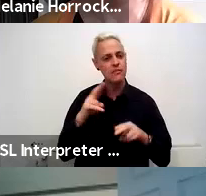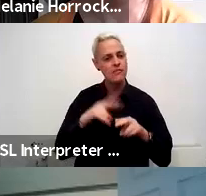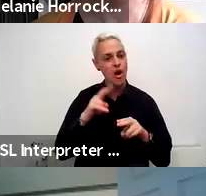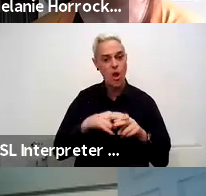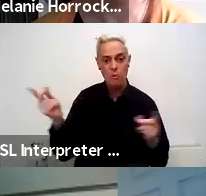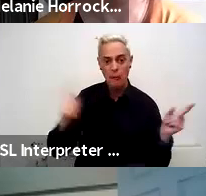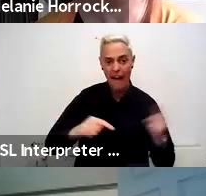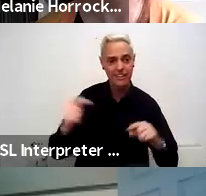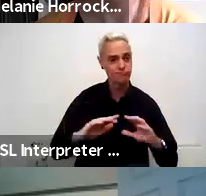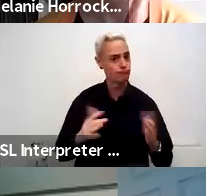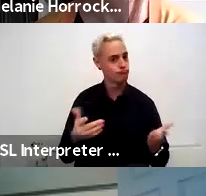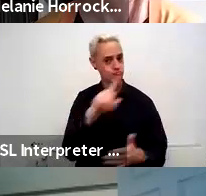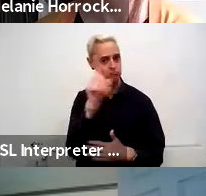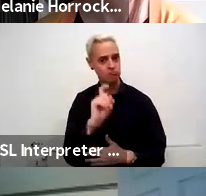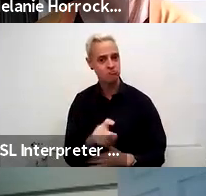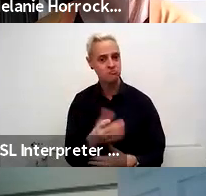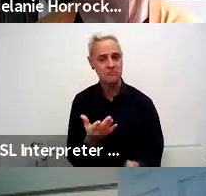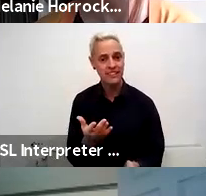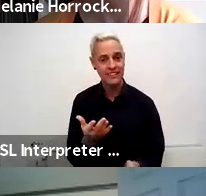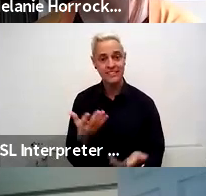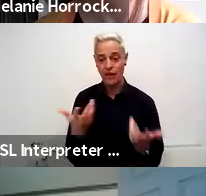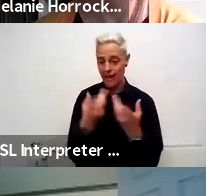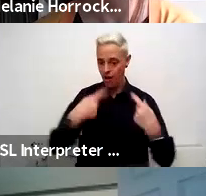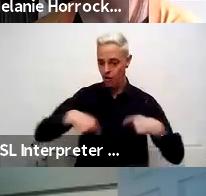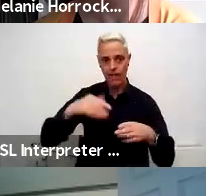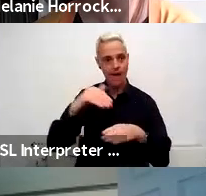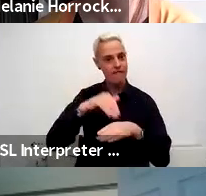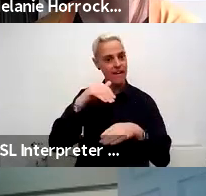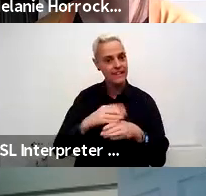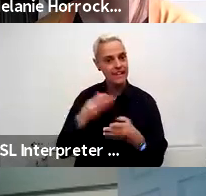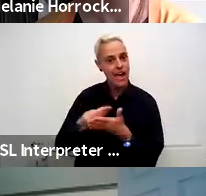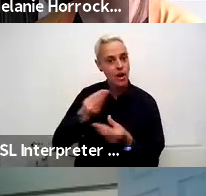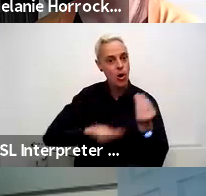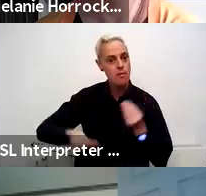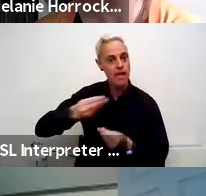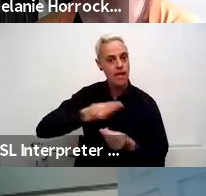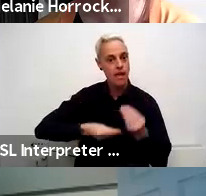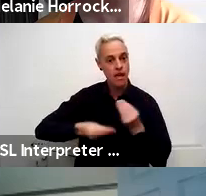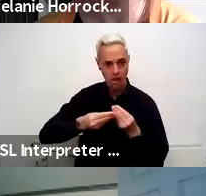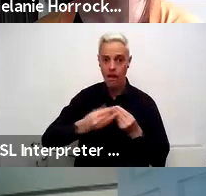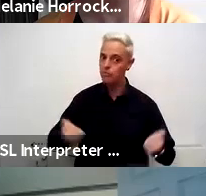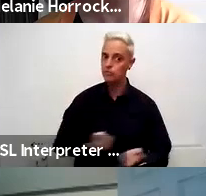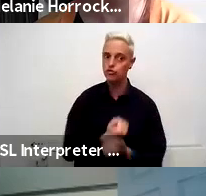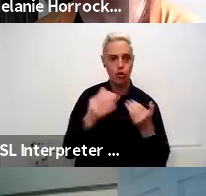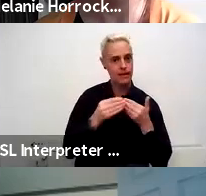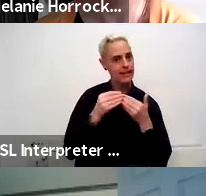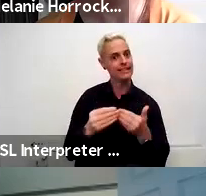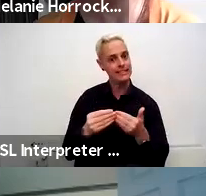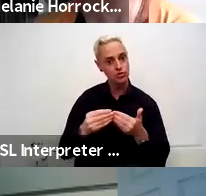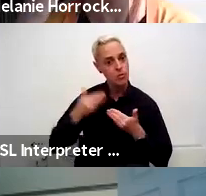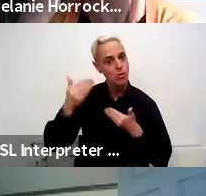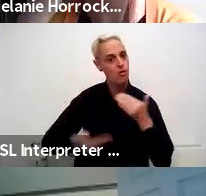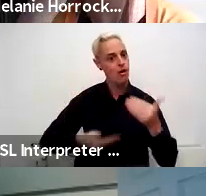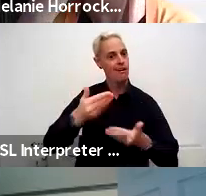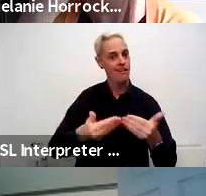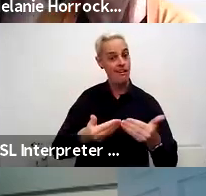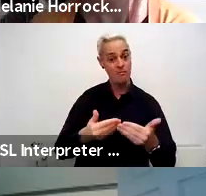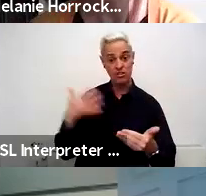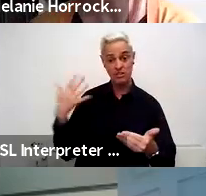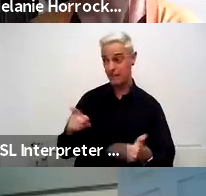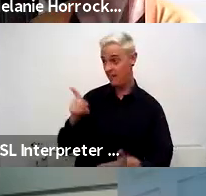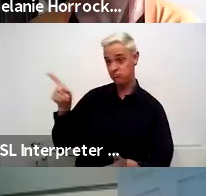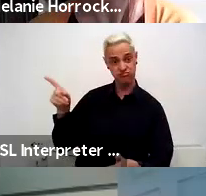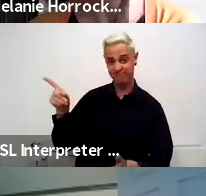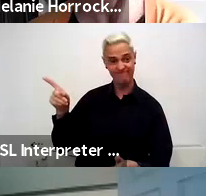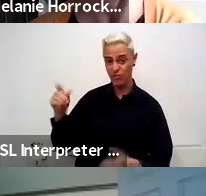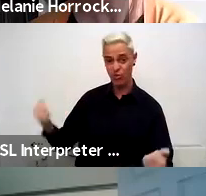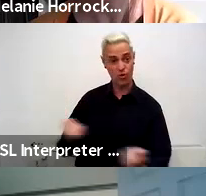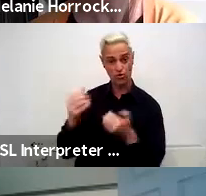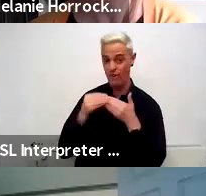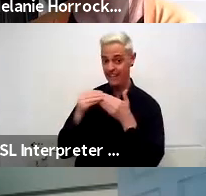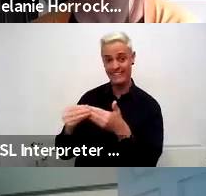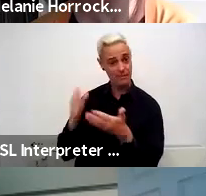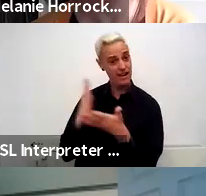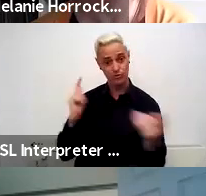The massive effects on everything on our economy has to be addressed. And we need strong leadership to take this forward. Unfortunately, we've not had strong leadership, and we need to change.